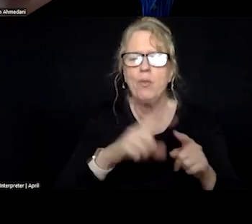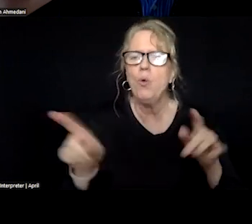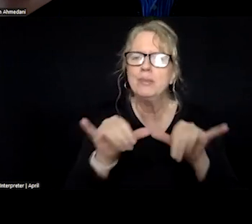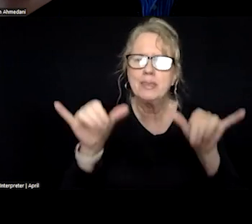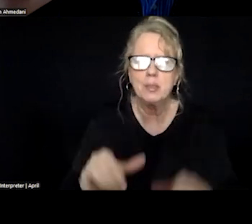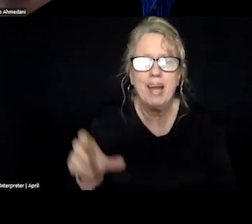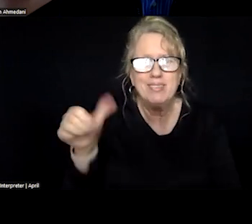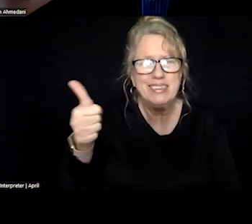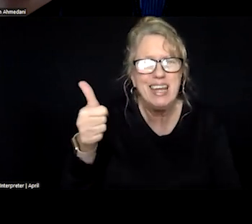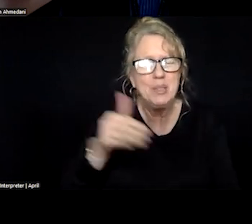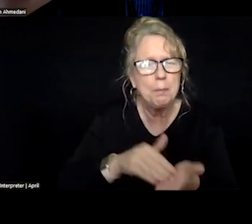PATIENTS PER YEAR.